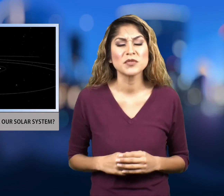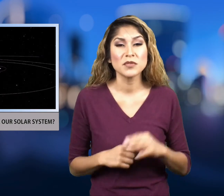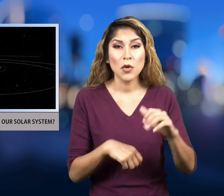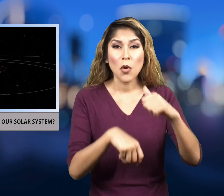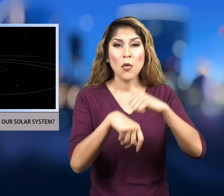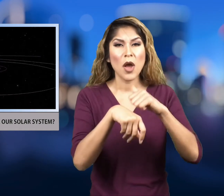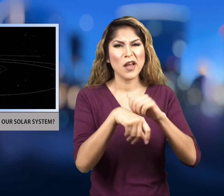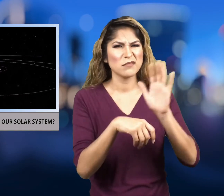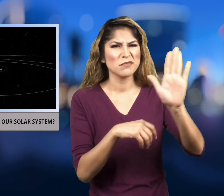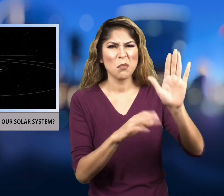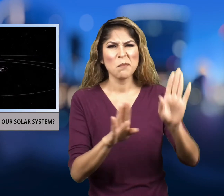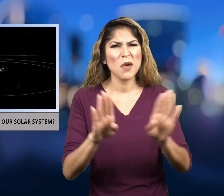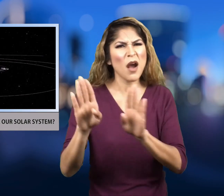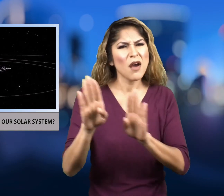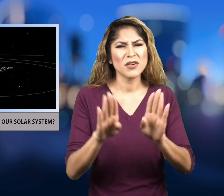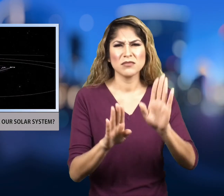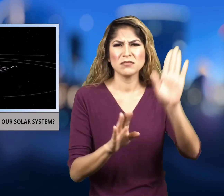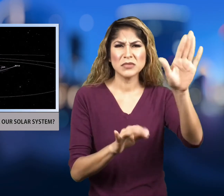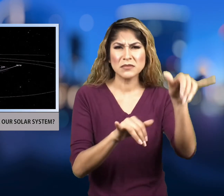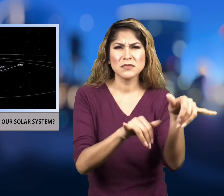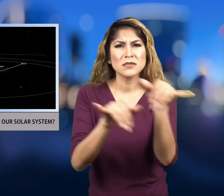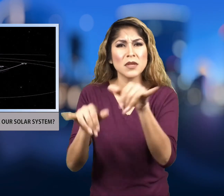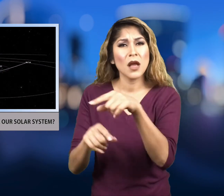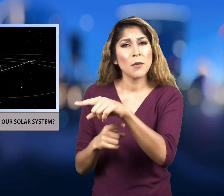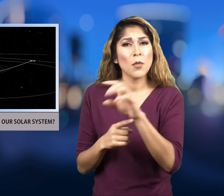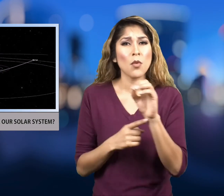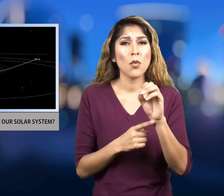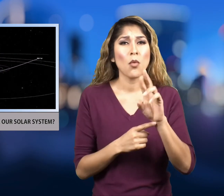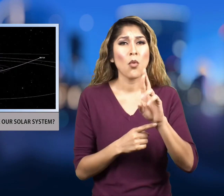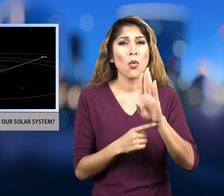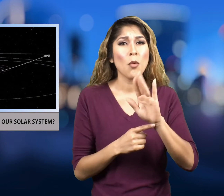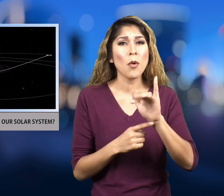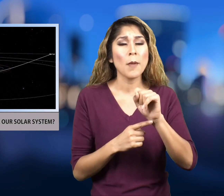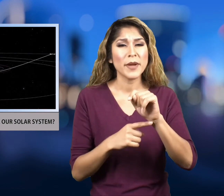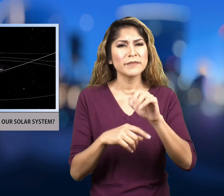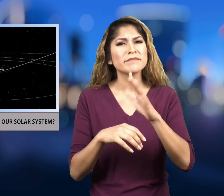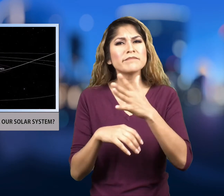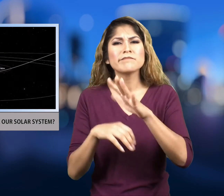The strange behavior of this object doesn't